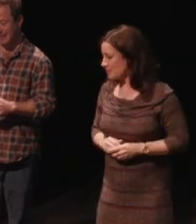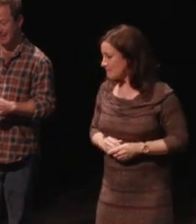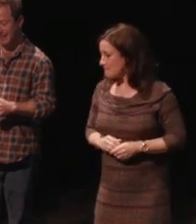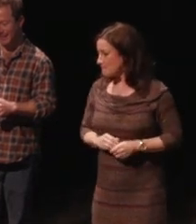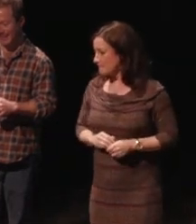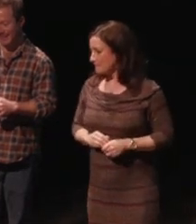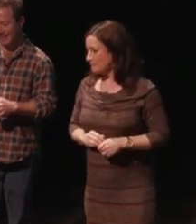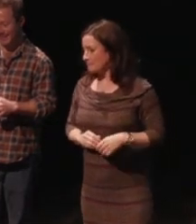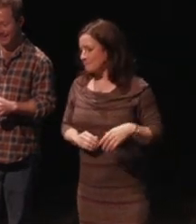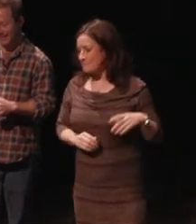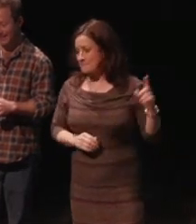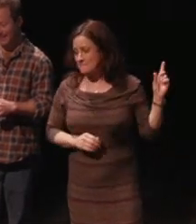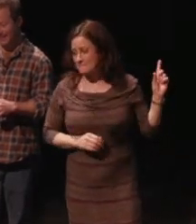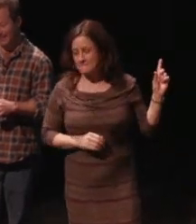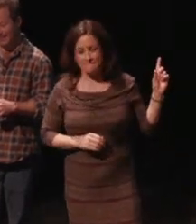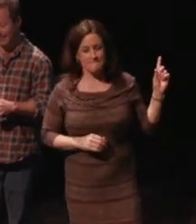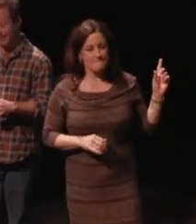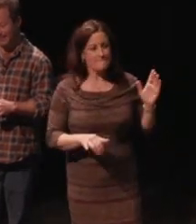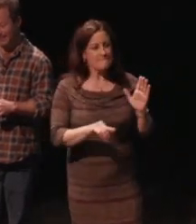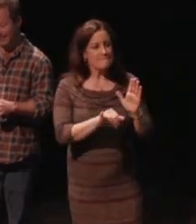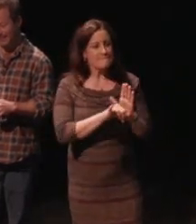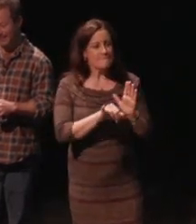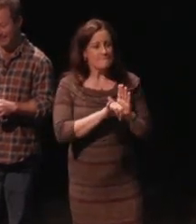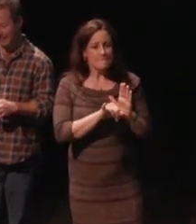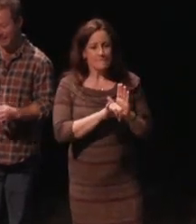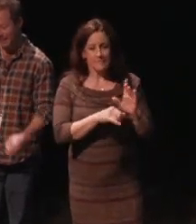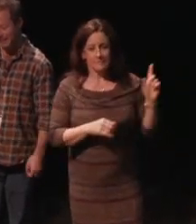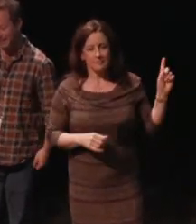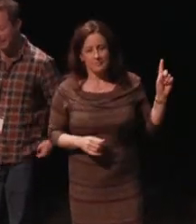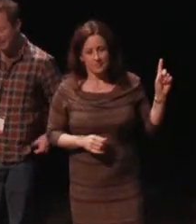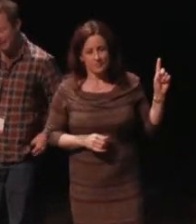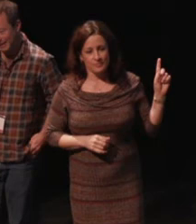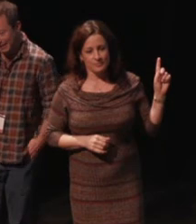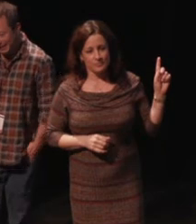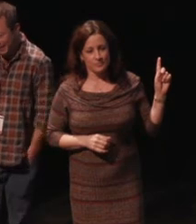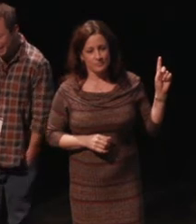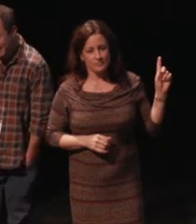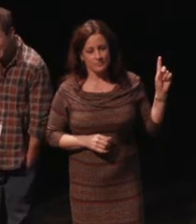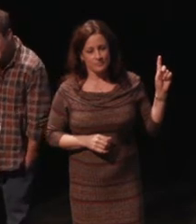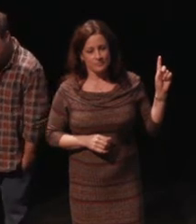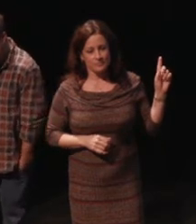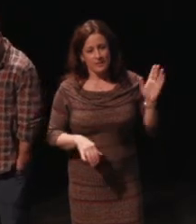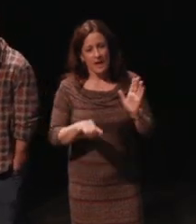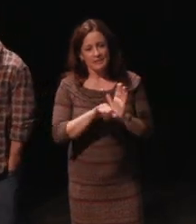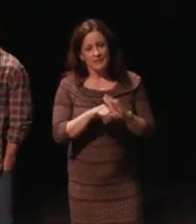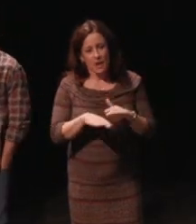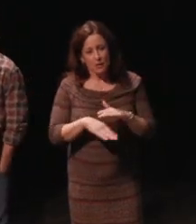Identify core disciplines that can help promote your initiatives, and this is just knowing who to talk to within the team, right?